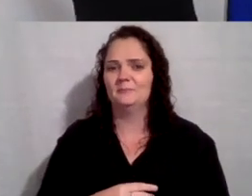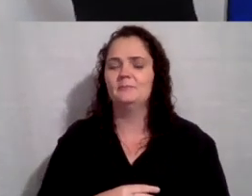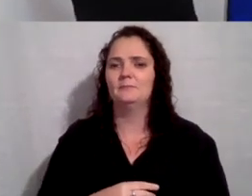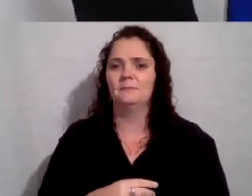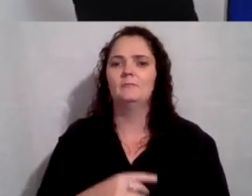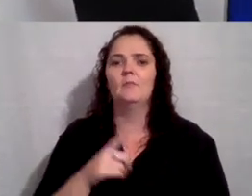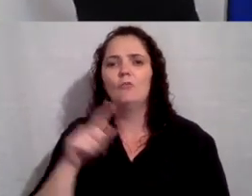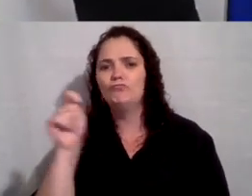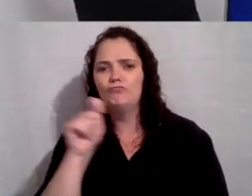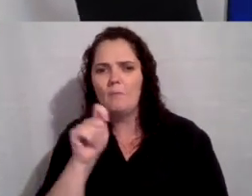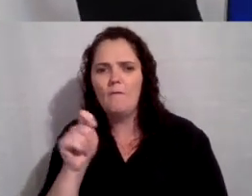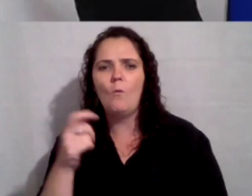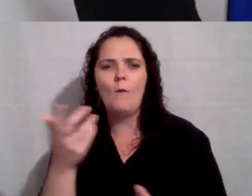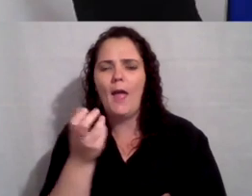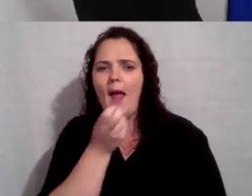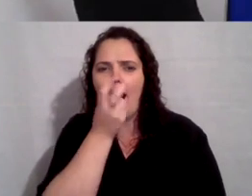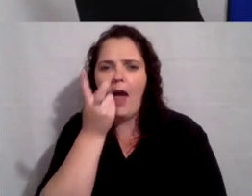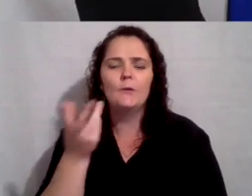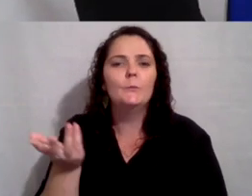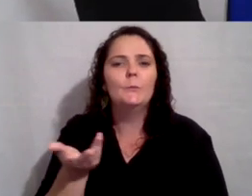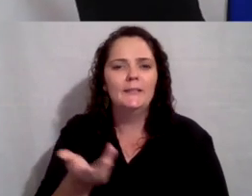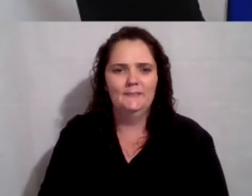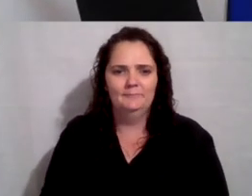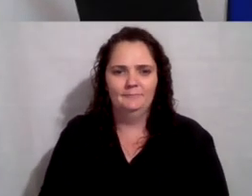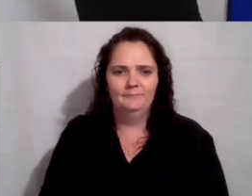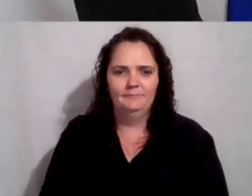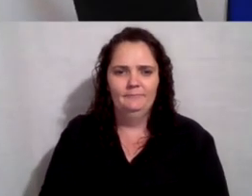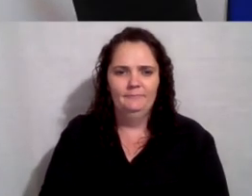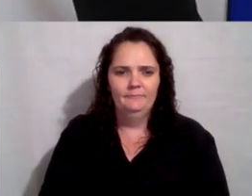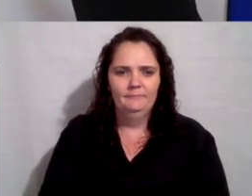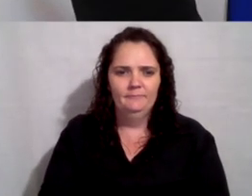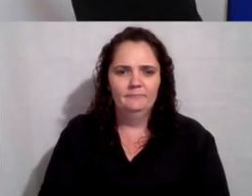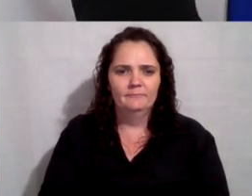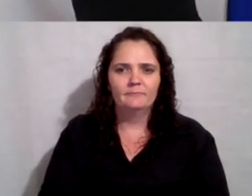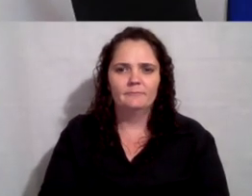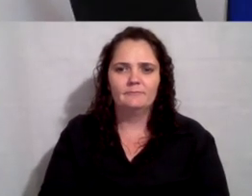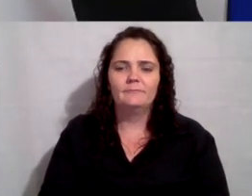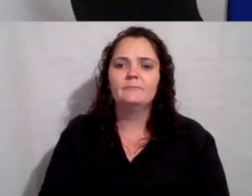areas of light I see a big area on Rachel's thigh